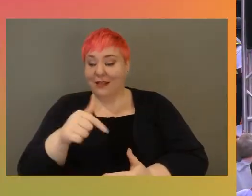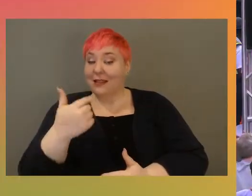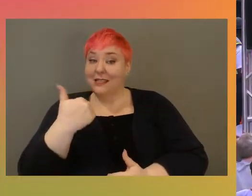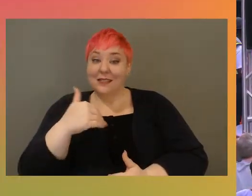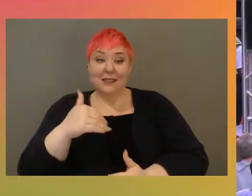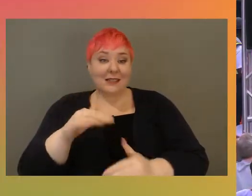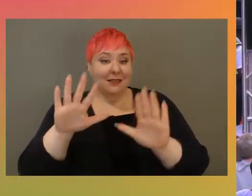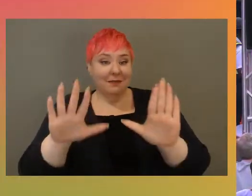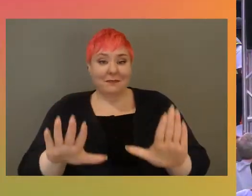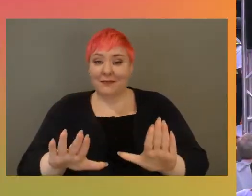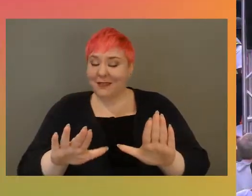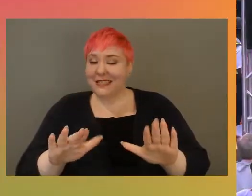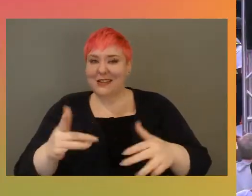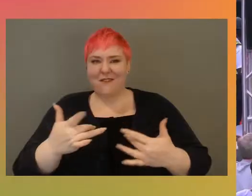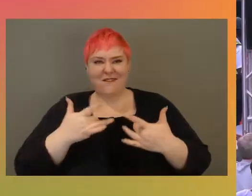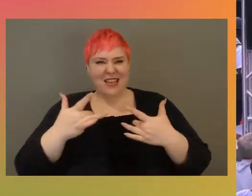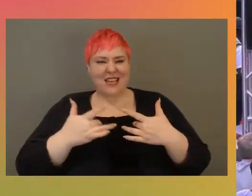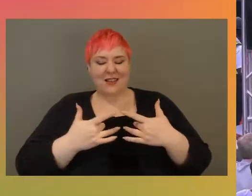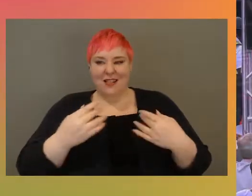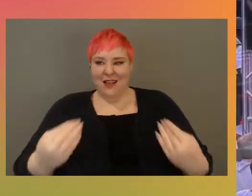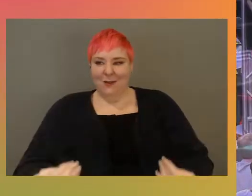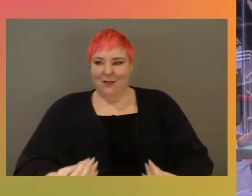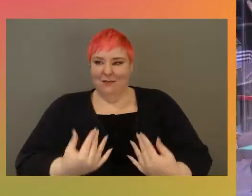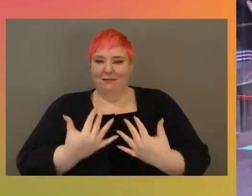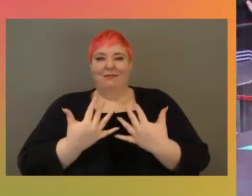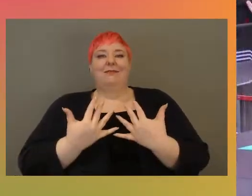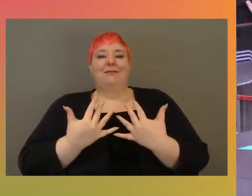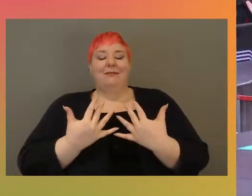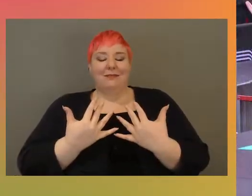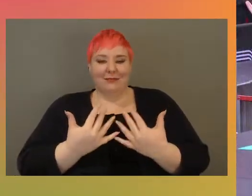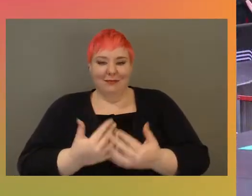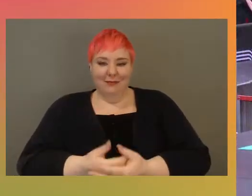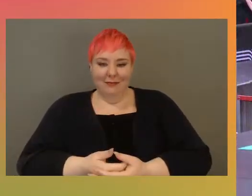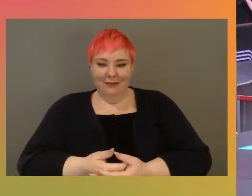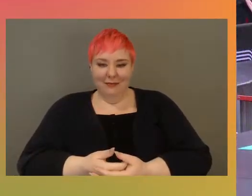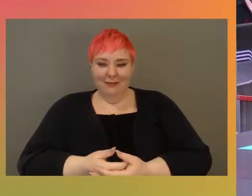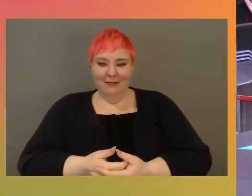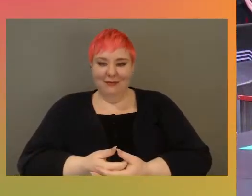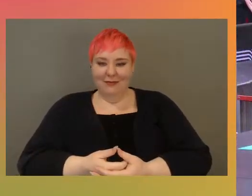DOUGLAS SAID YEAH, YOGA IN TIMES SQUARE, AND WHEN WE DID IT FOR THE FIRST TIME, IT WAS LIKE, WOW.